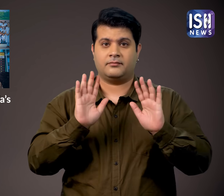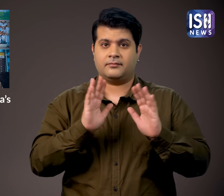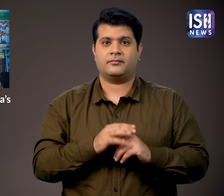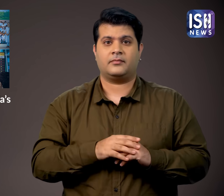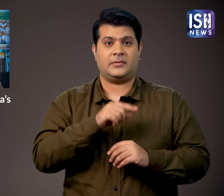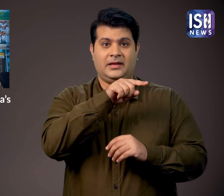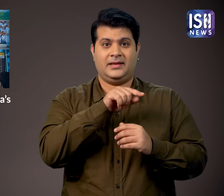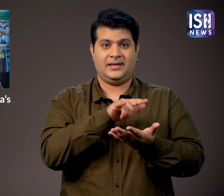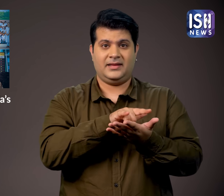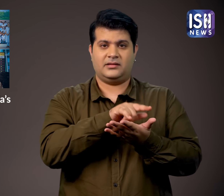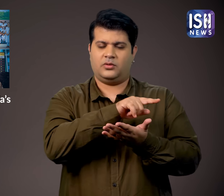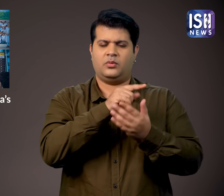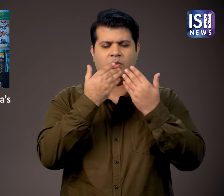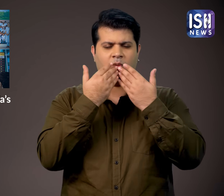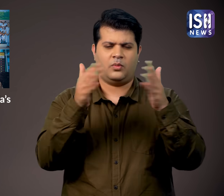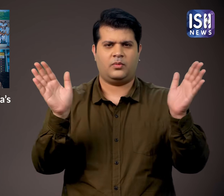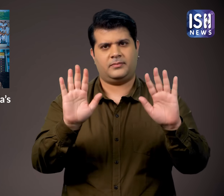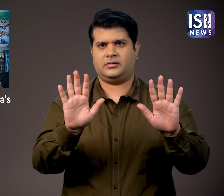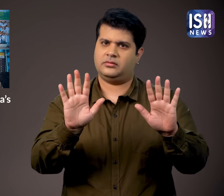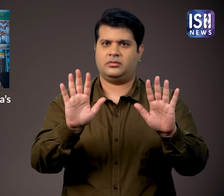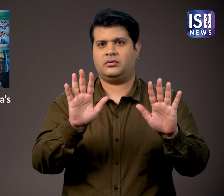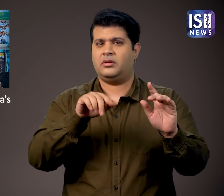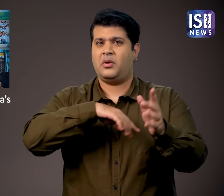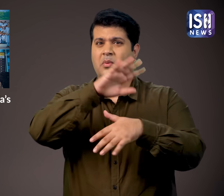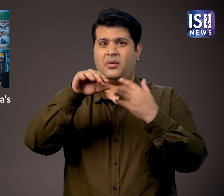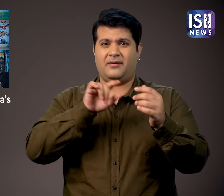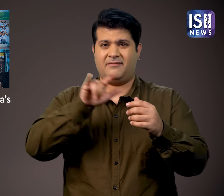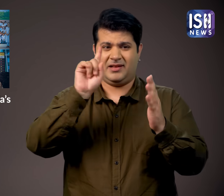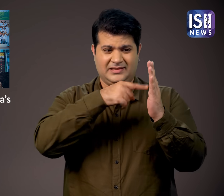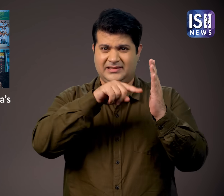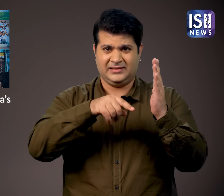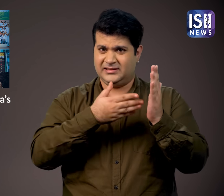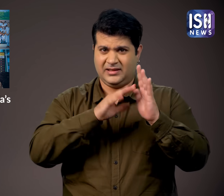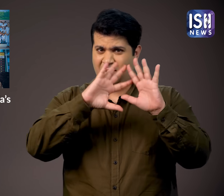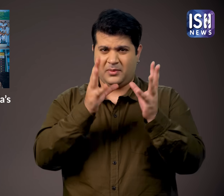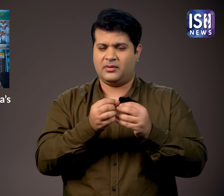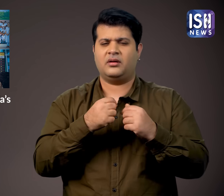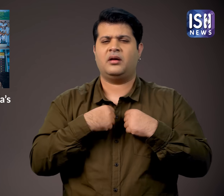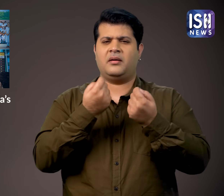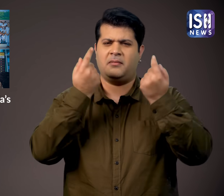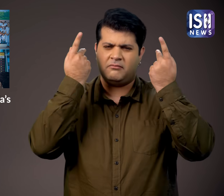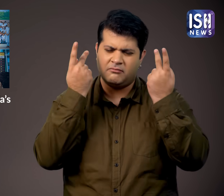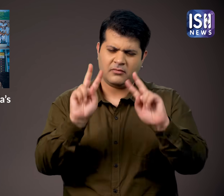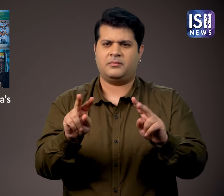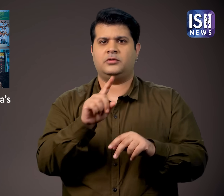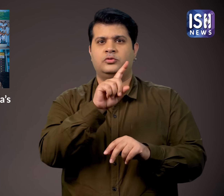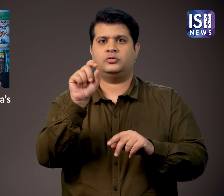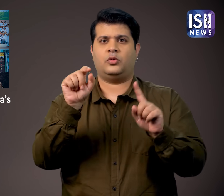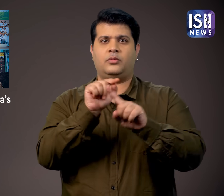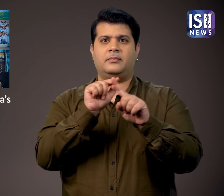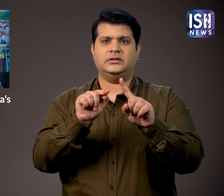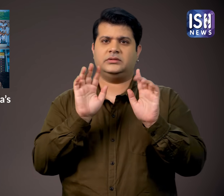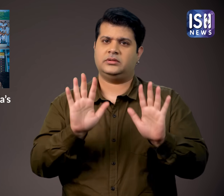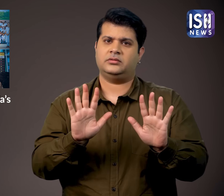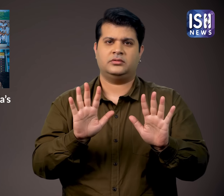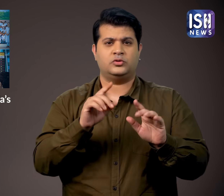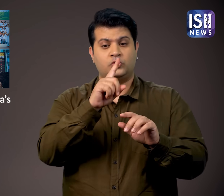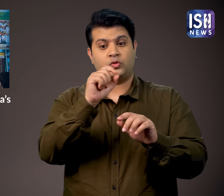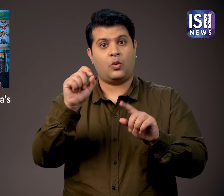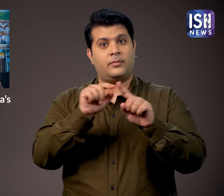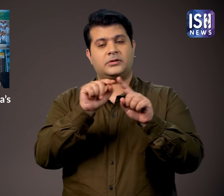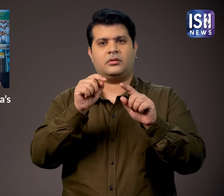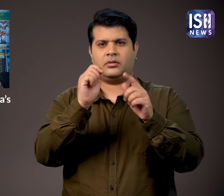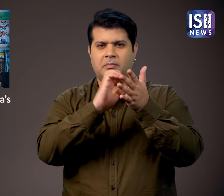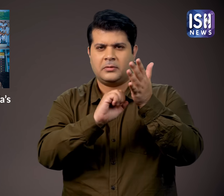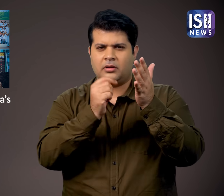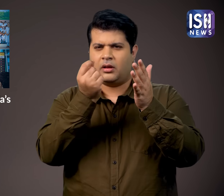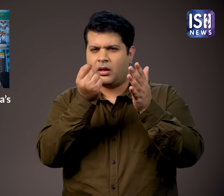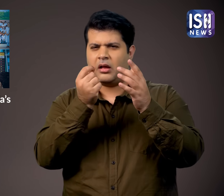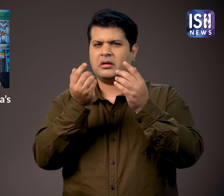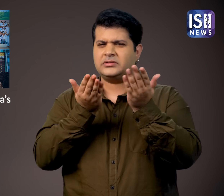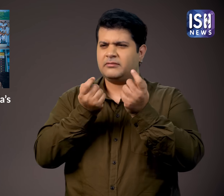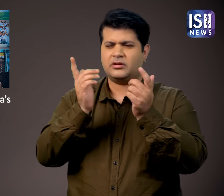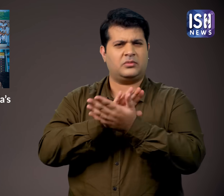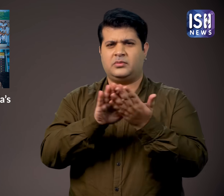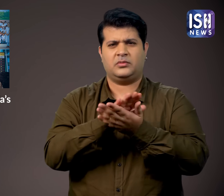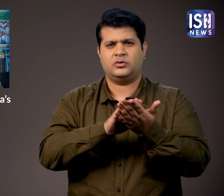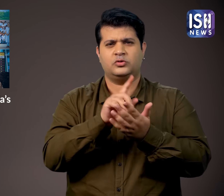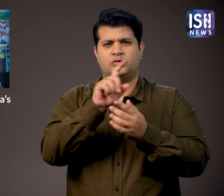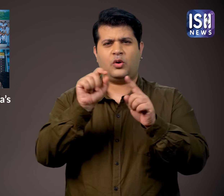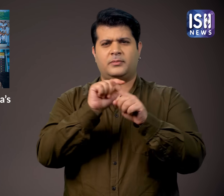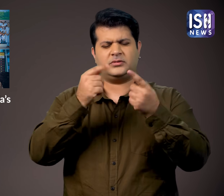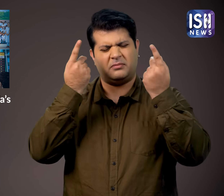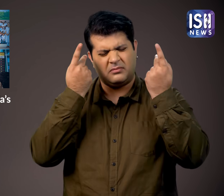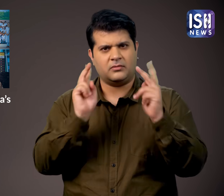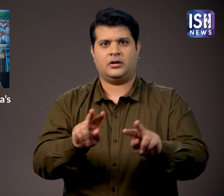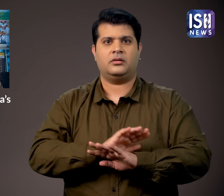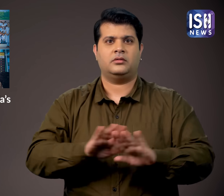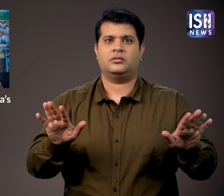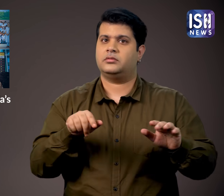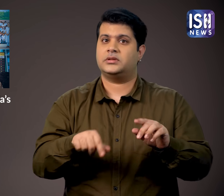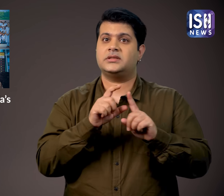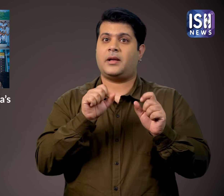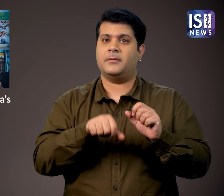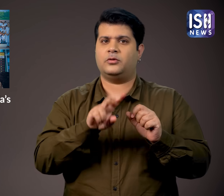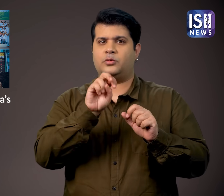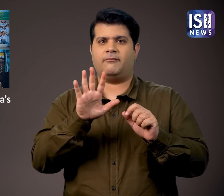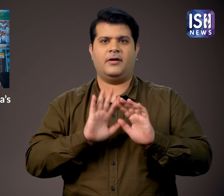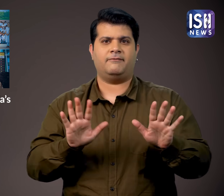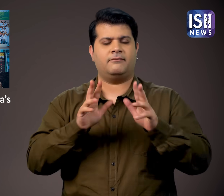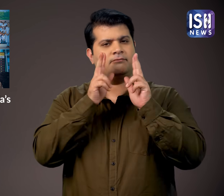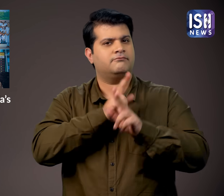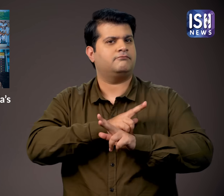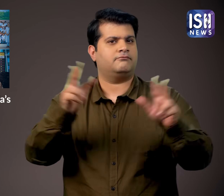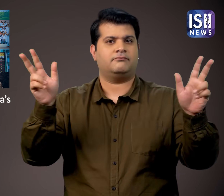IndiGo assured to give a 100% refund to all passengers whose flights were cancelled in December 2025, without any deductions.